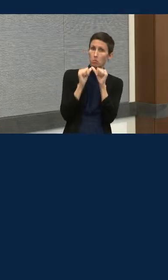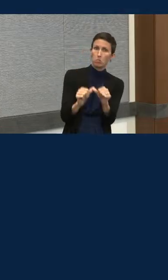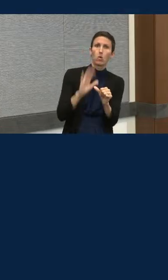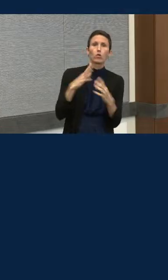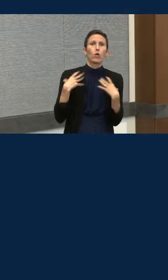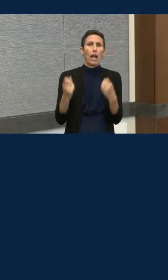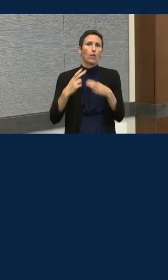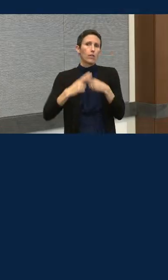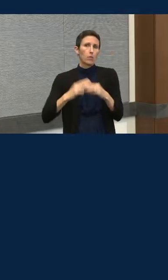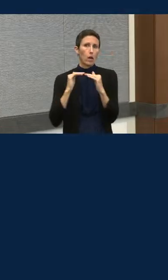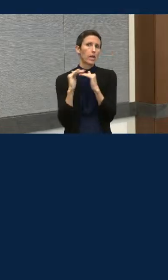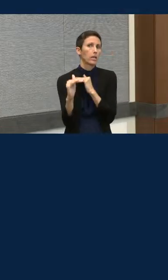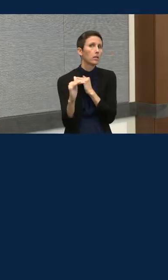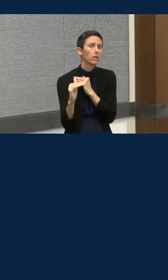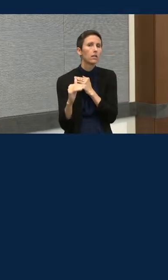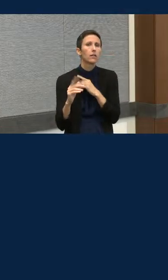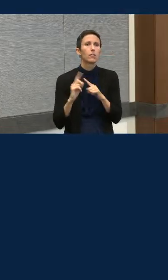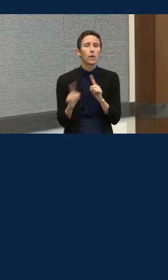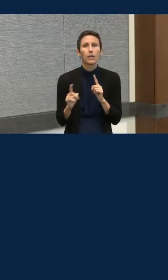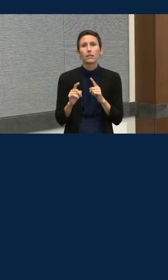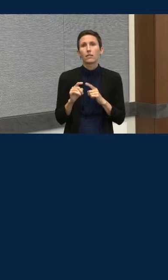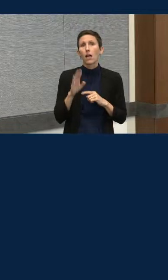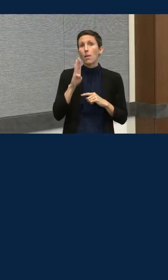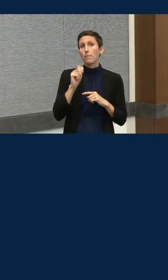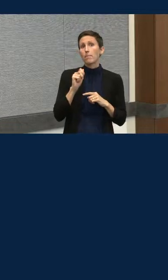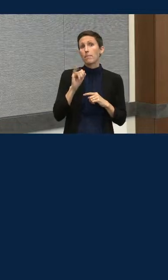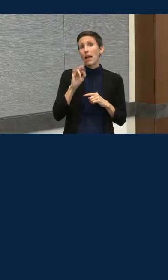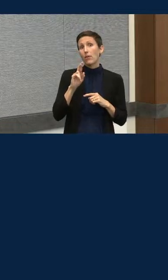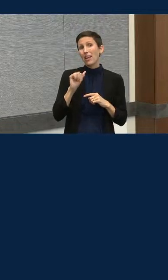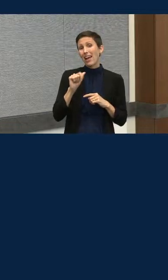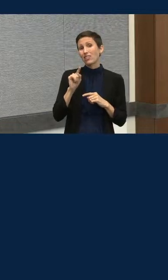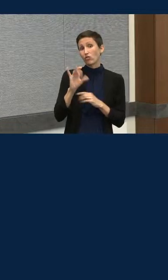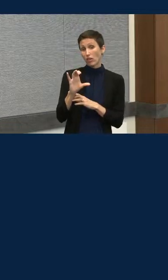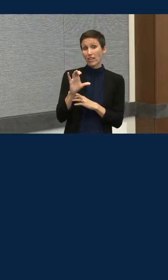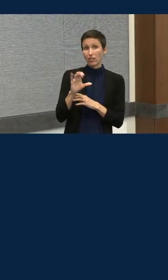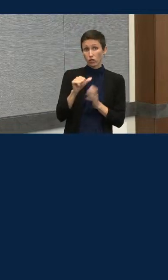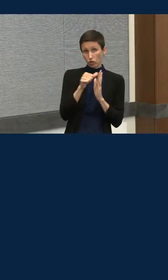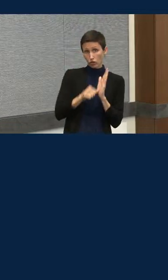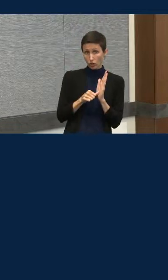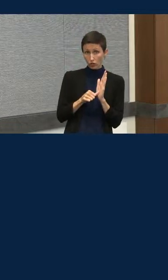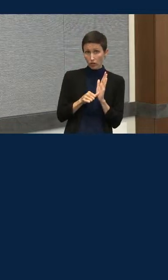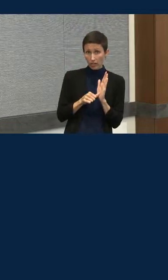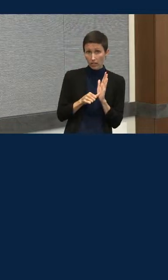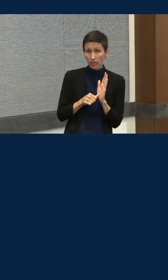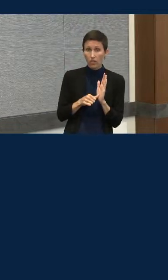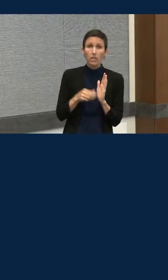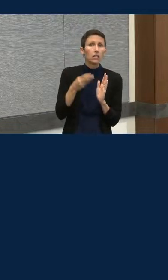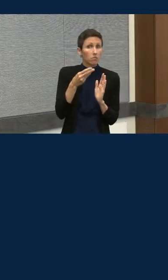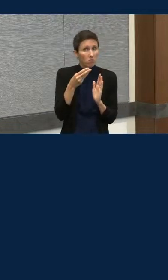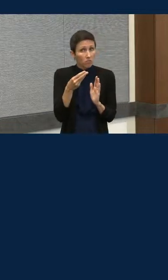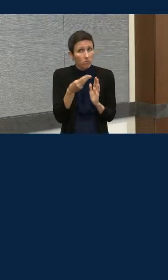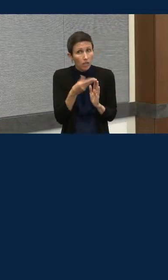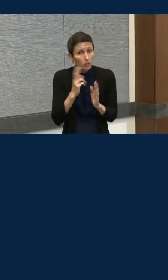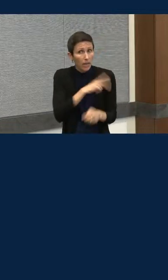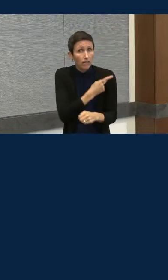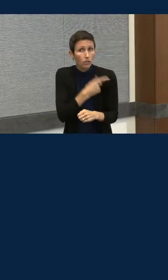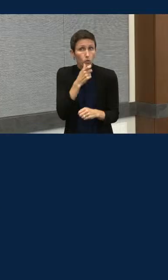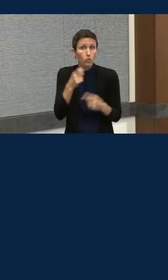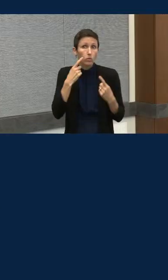none, well, bariatric surgery in certain% of patients